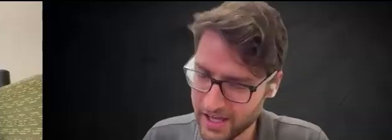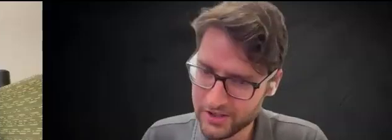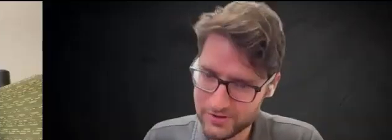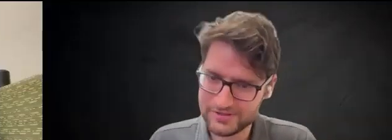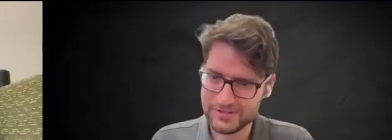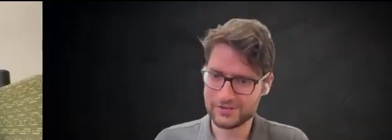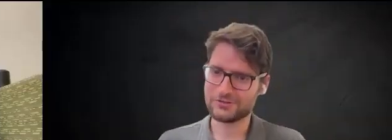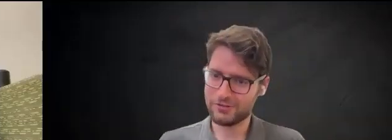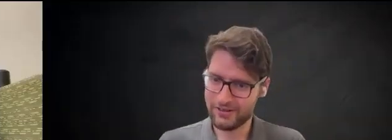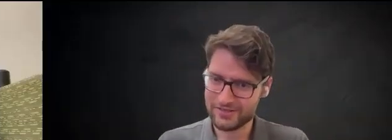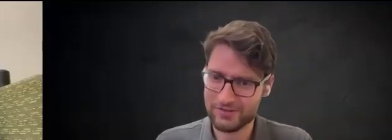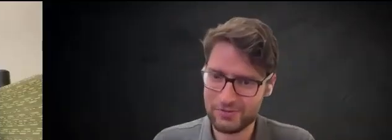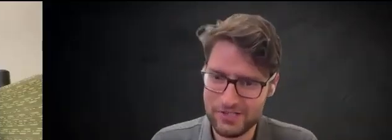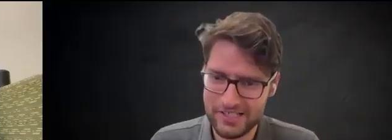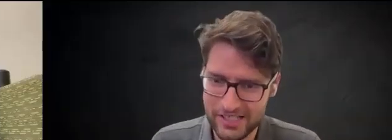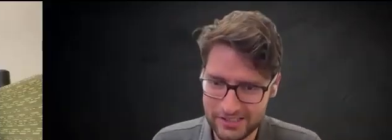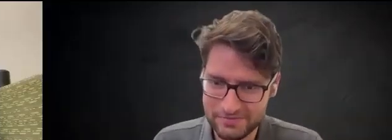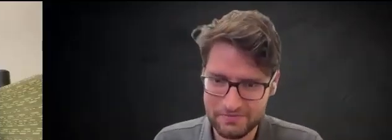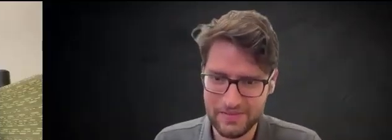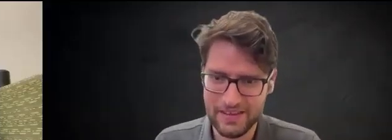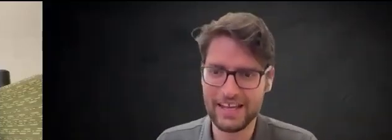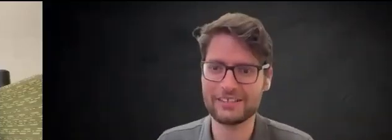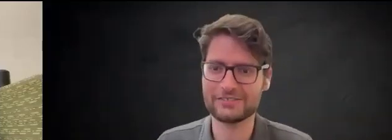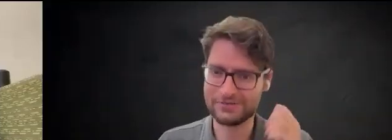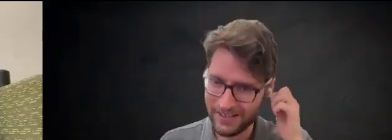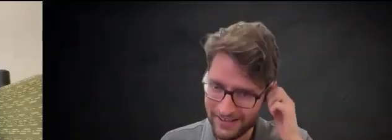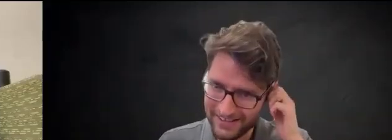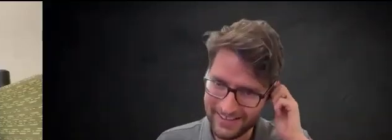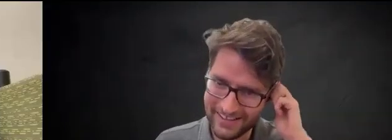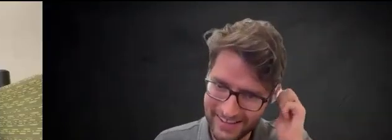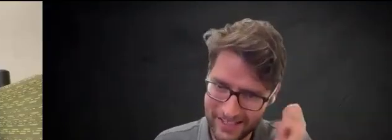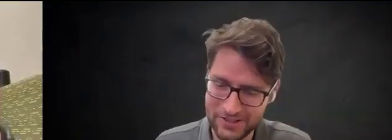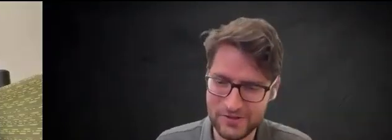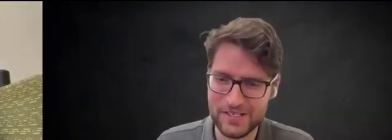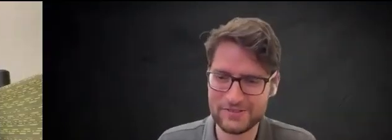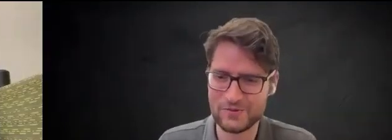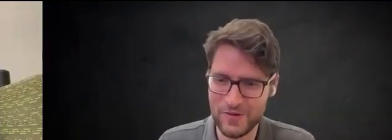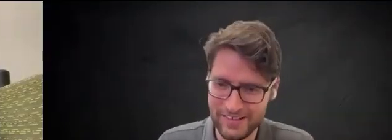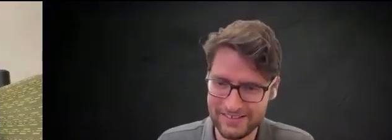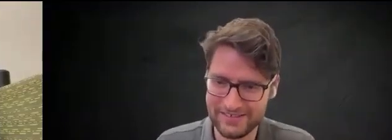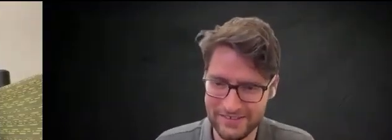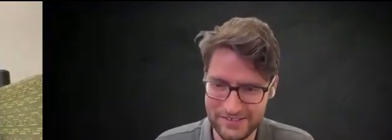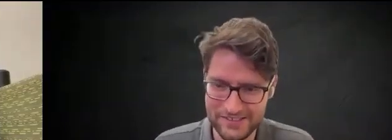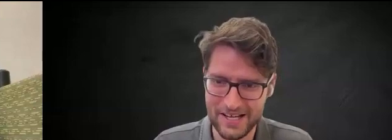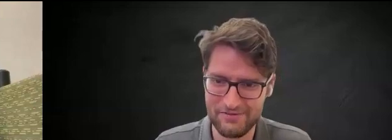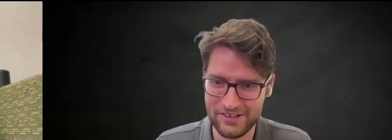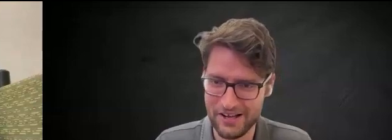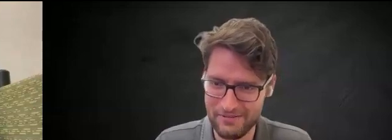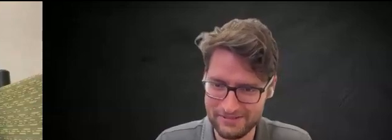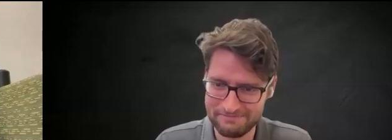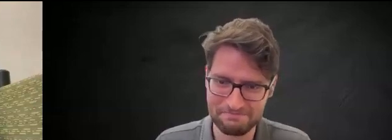[Interpreter for Brenda] Thank you, Dr. Scruggs, for your presentation. And, Cherrell, thank you as well for your time for coming.